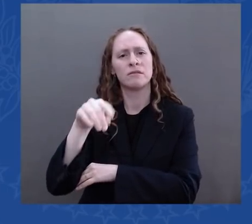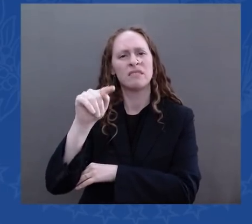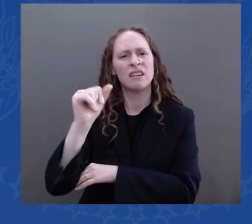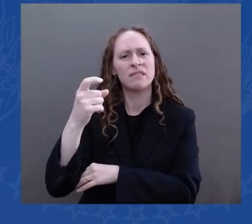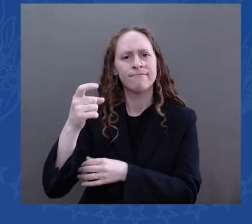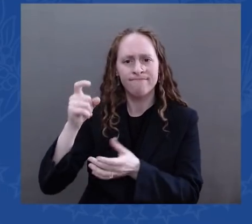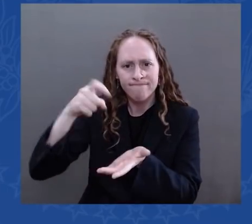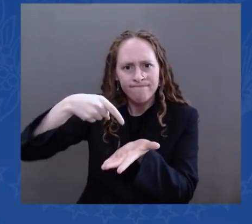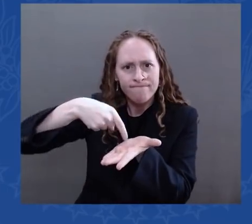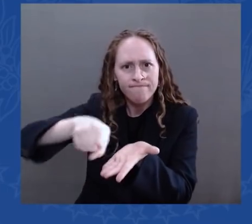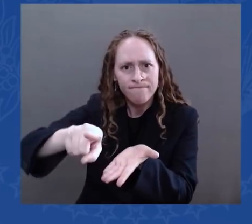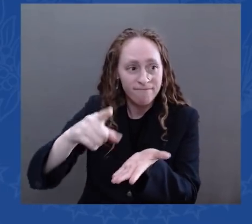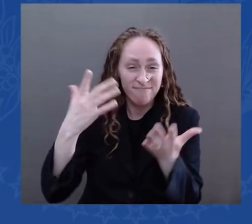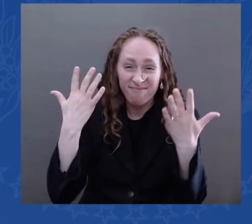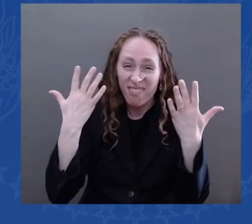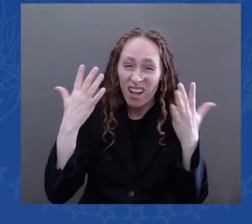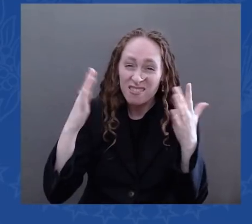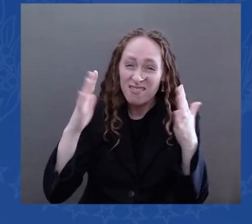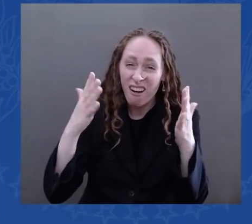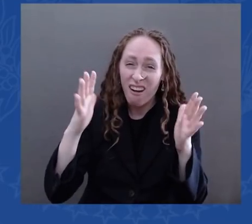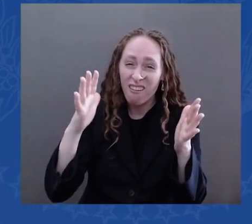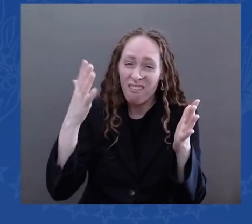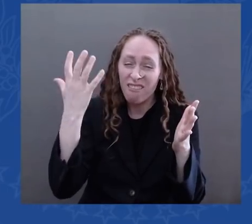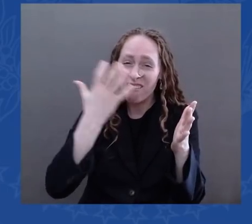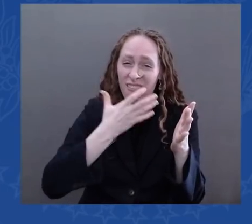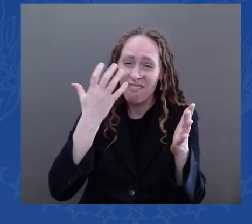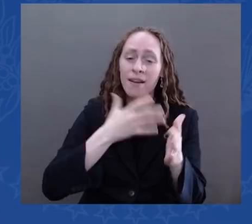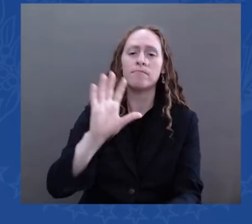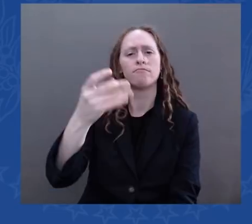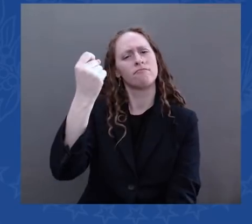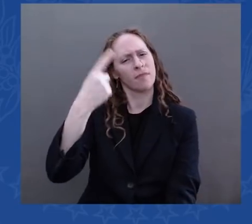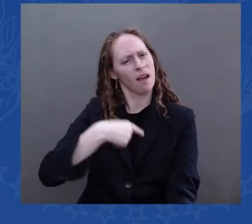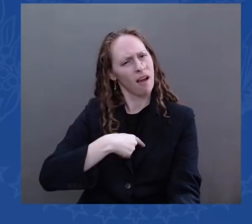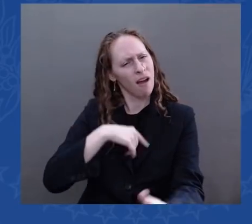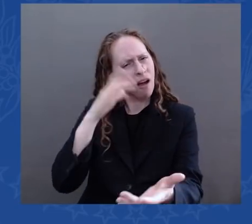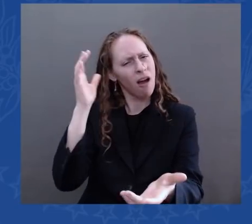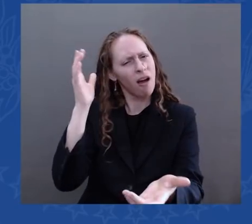I want -- if you make a billion bucks, great. Just pay your fair share. Pay a little bit.